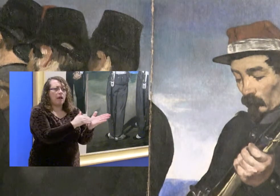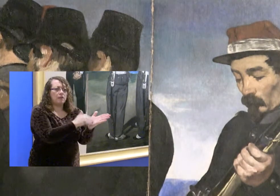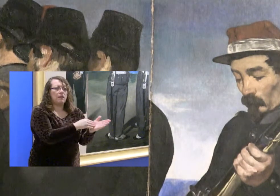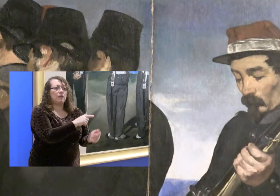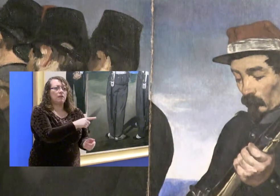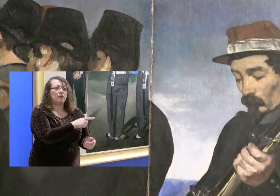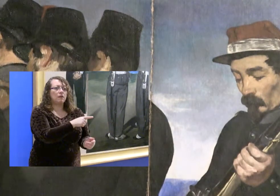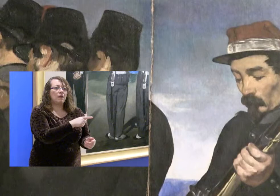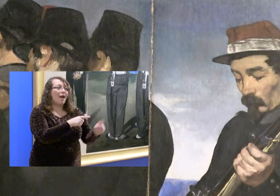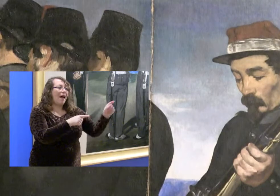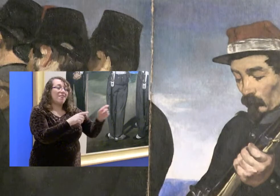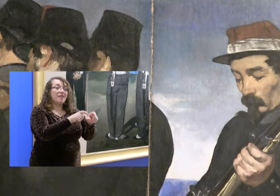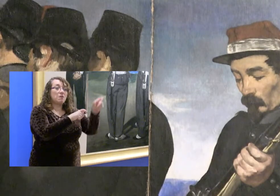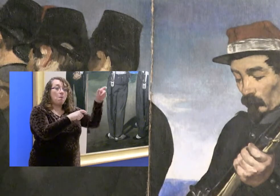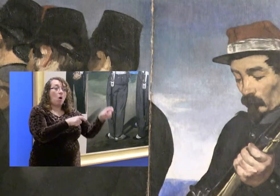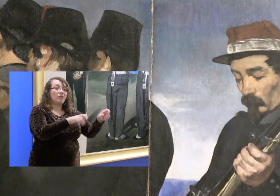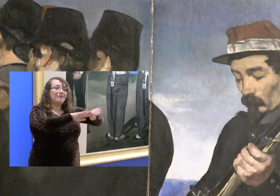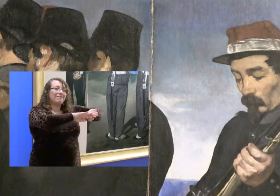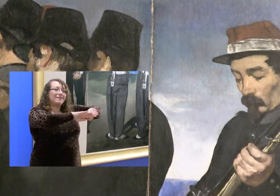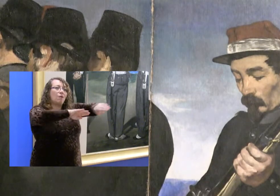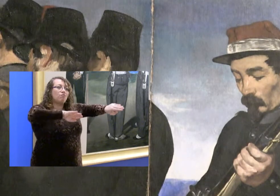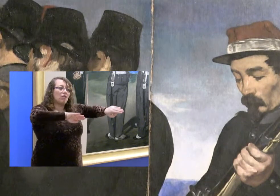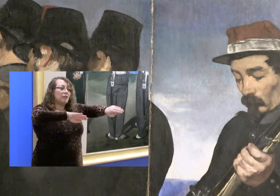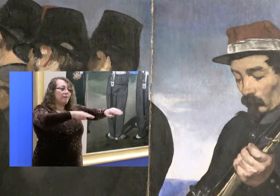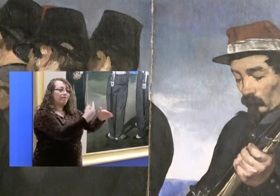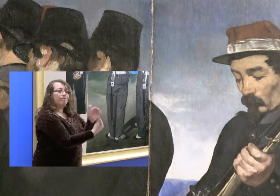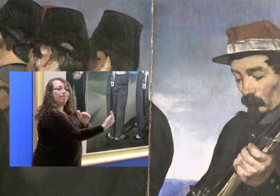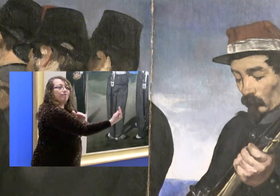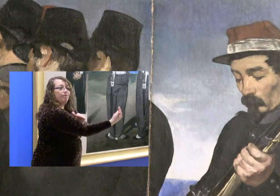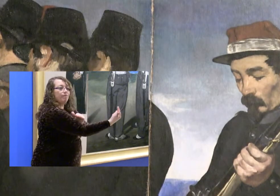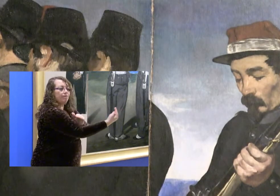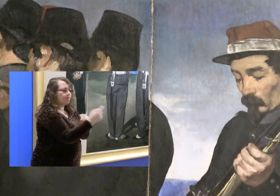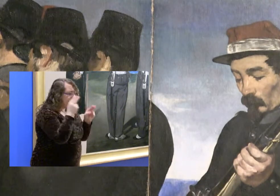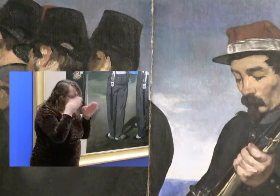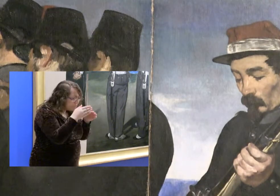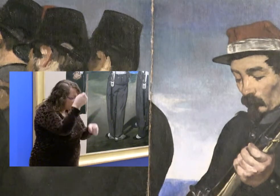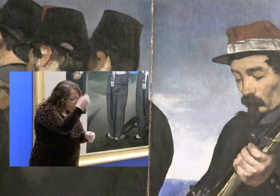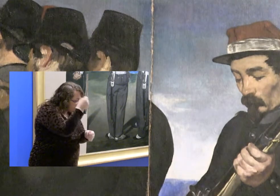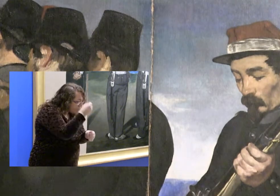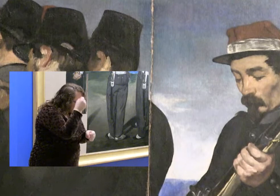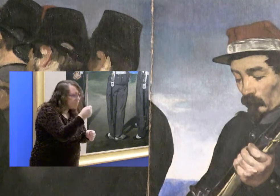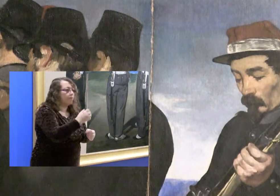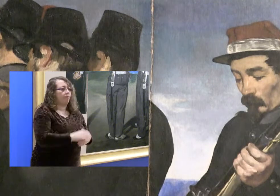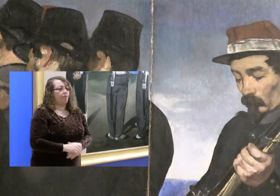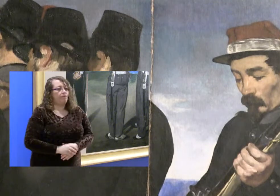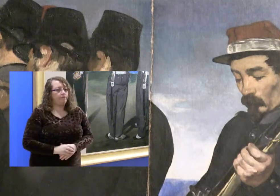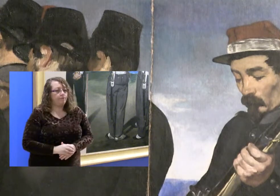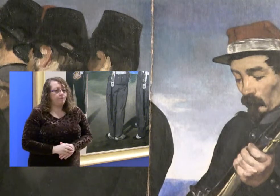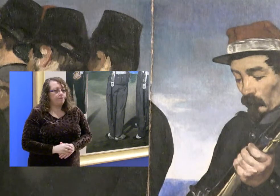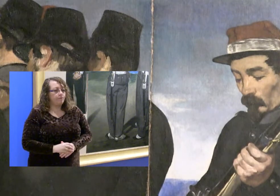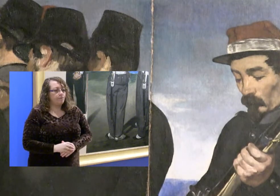from the action, totally focused on his rifle.